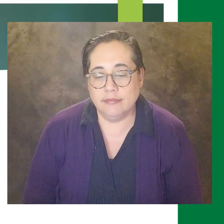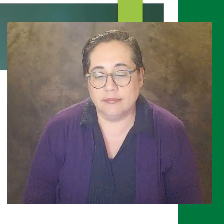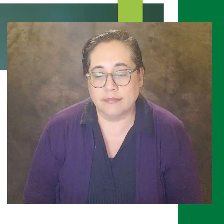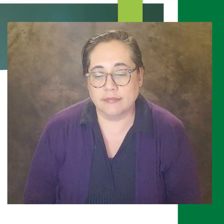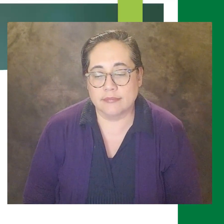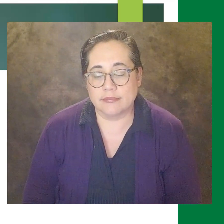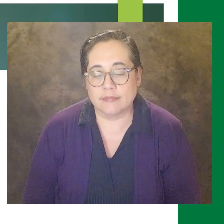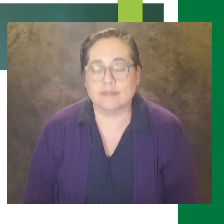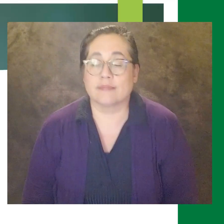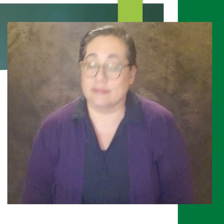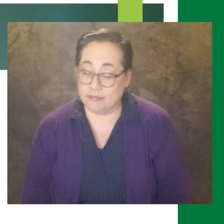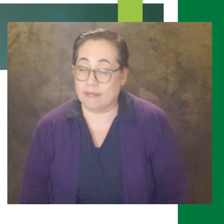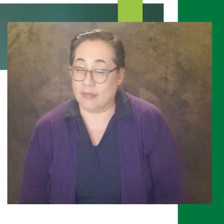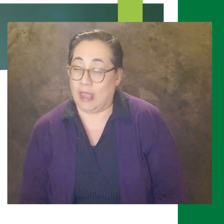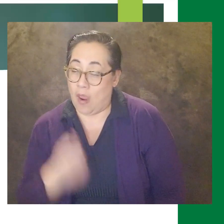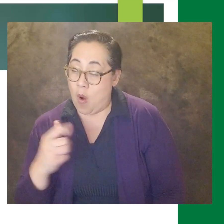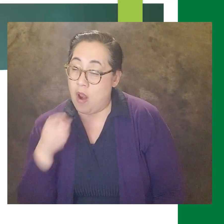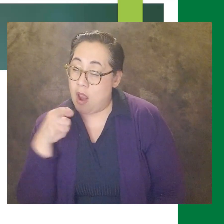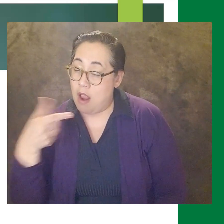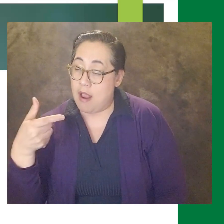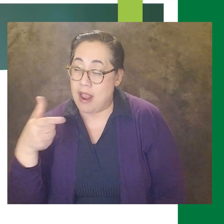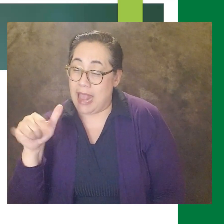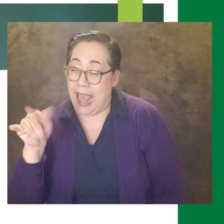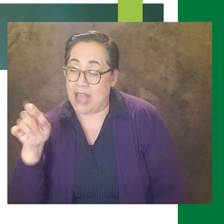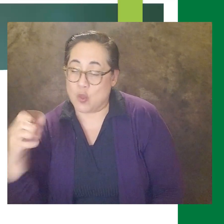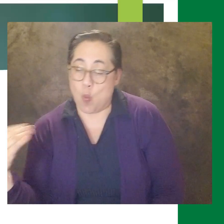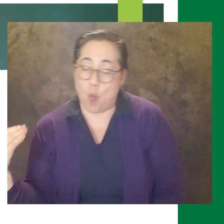He reminds us of the illusion of comprehension.